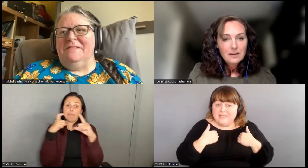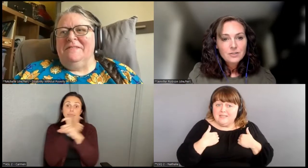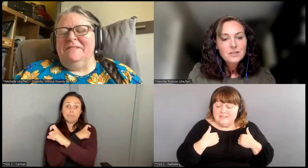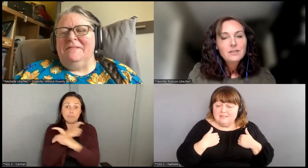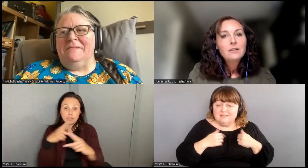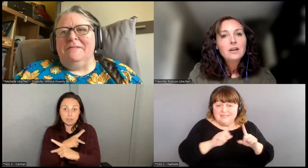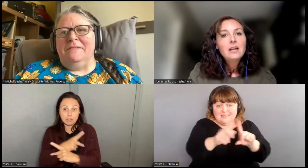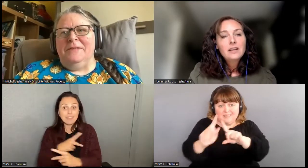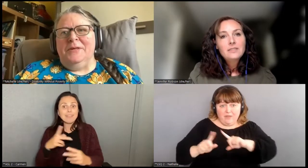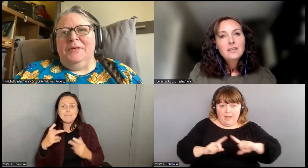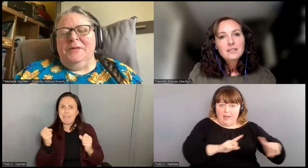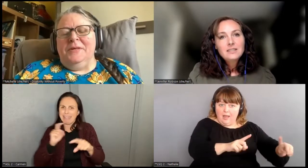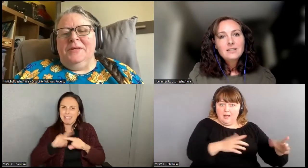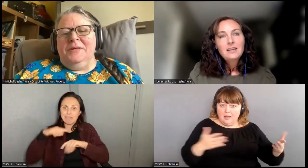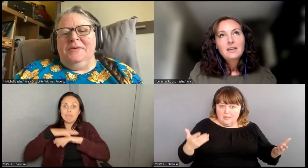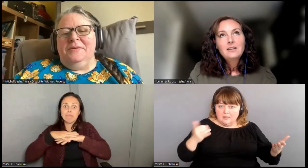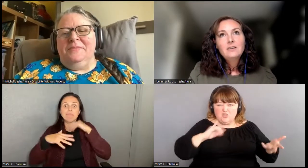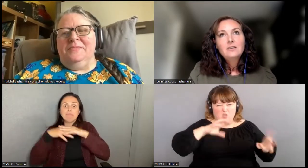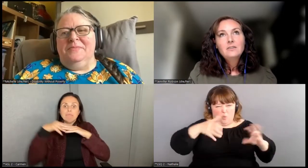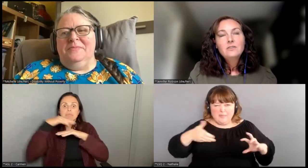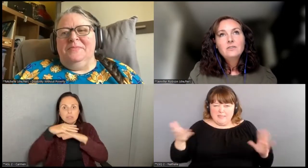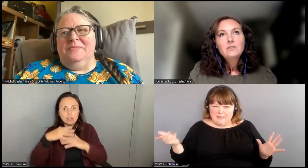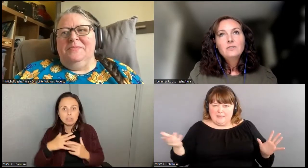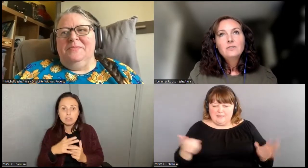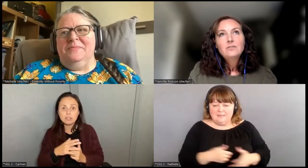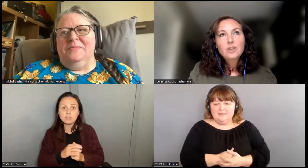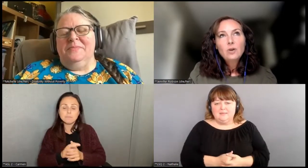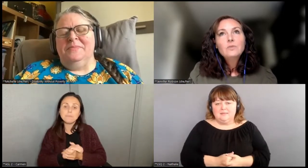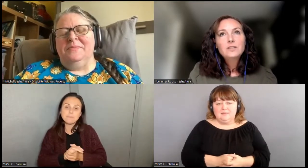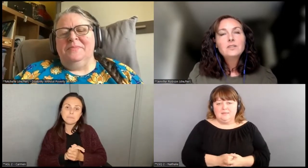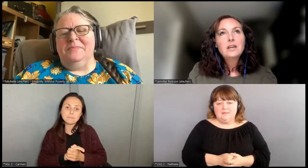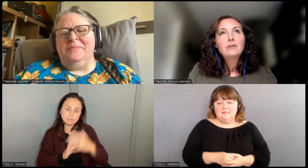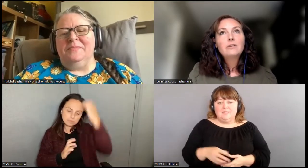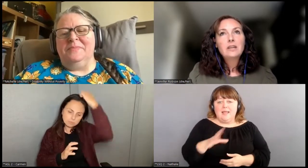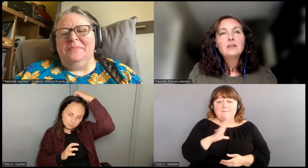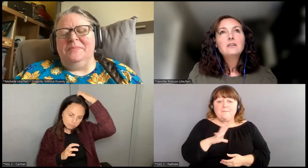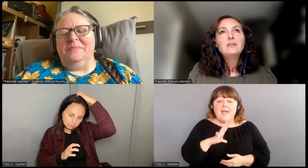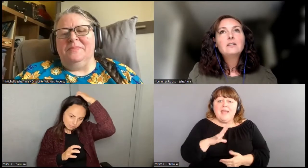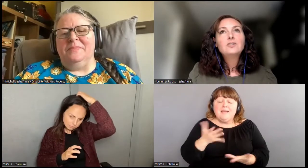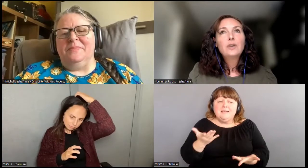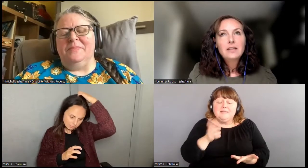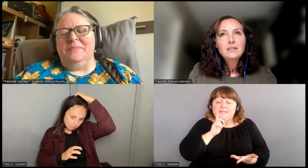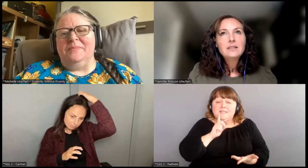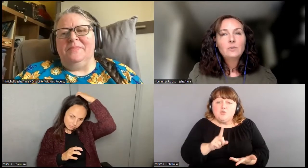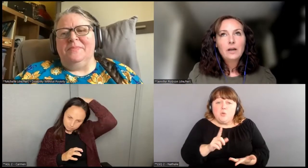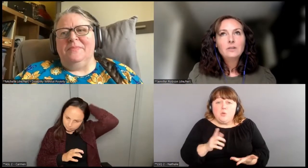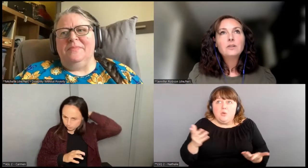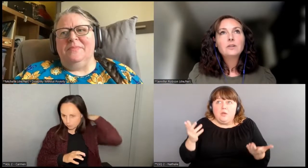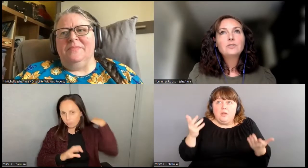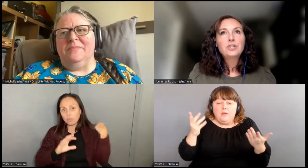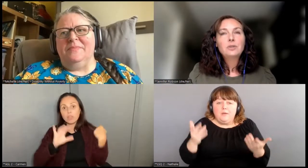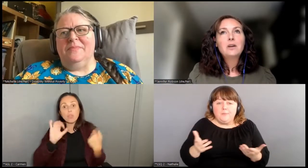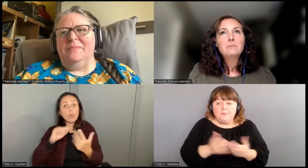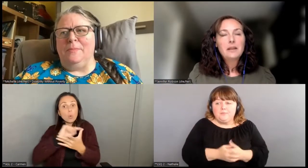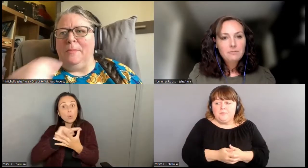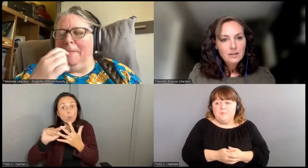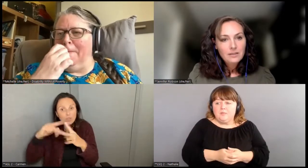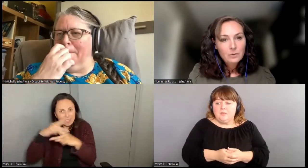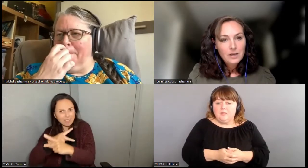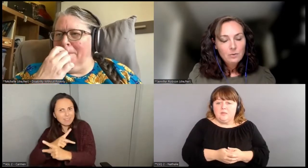FACTORS IN THERE. AT THE END OF THE DAY, DON'T NECESSARILY TRANSLATE WELL TO A BENEFIT WE